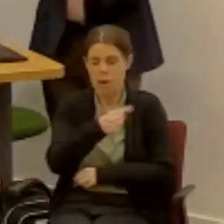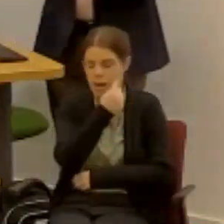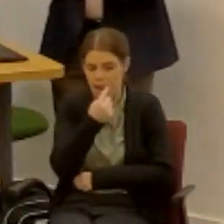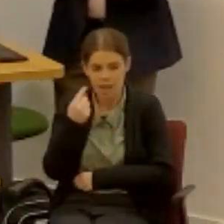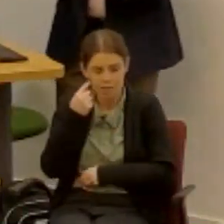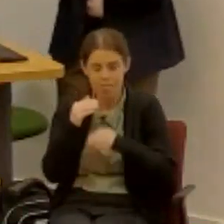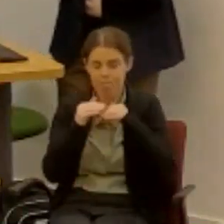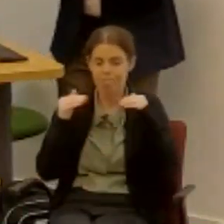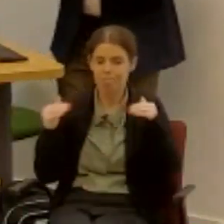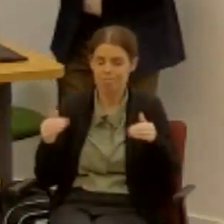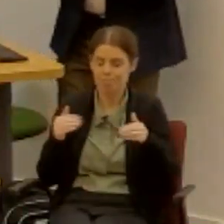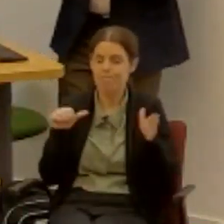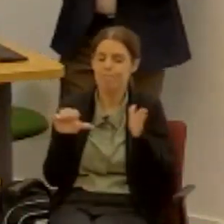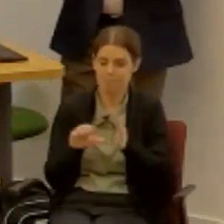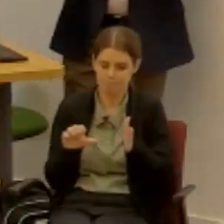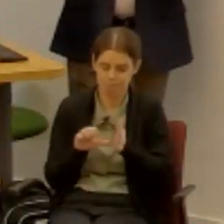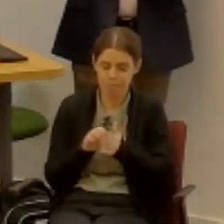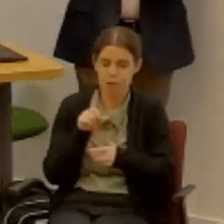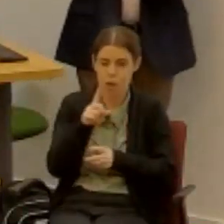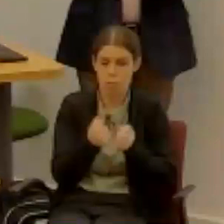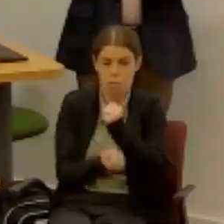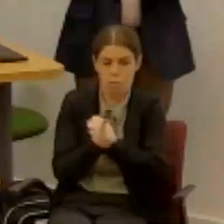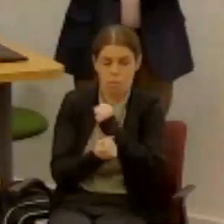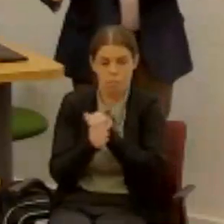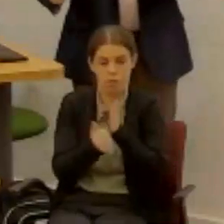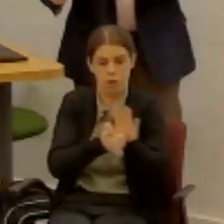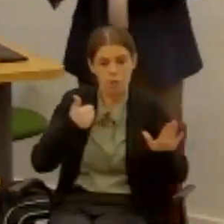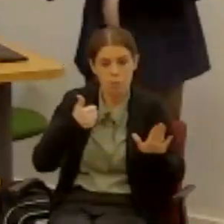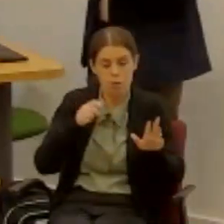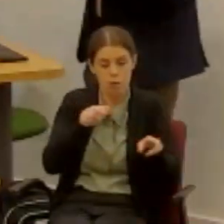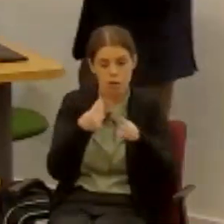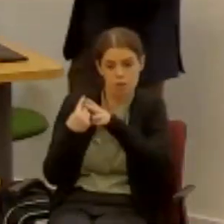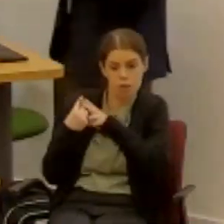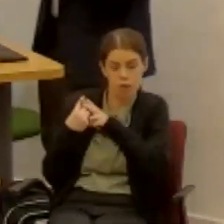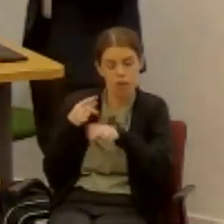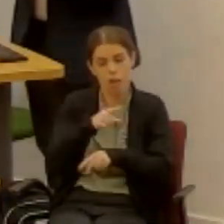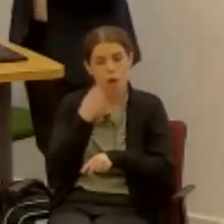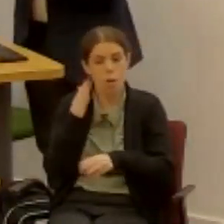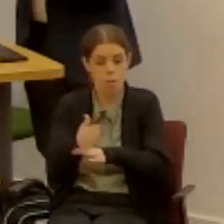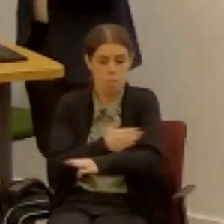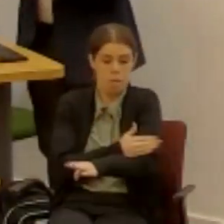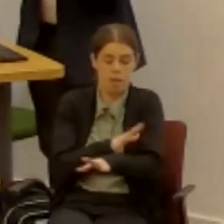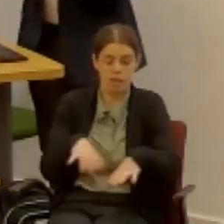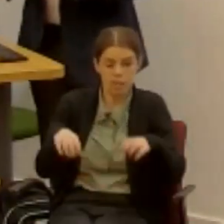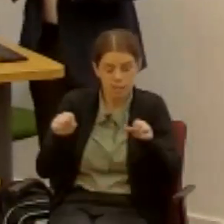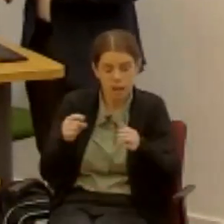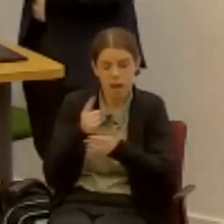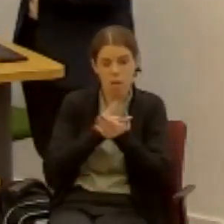And someone like this current concussion support groups view is that before they worry too much more about dimension support.